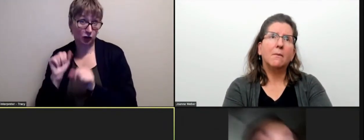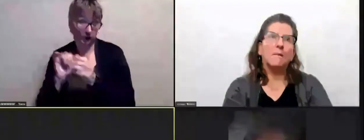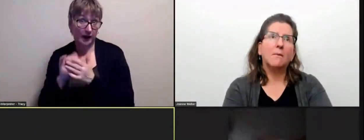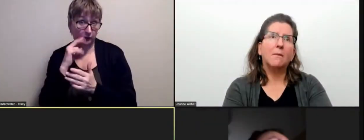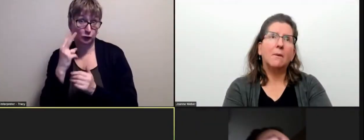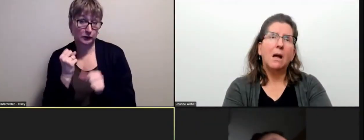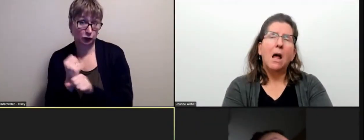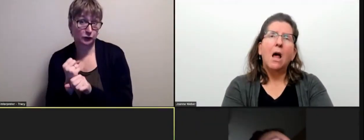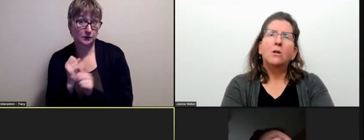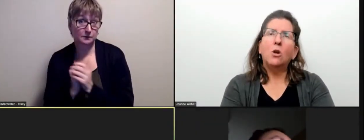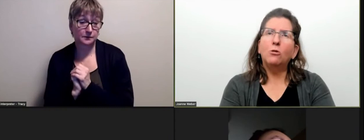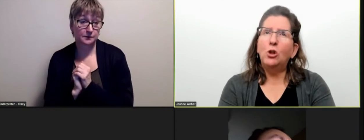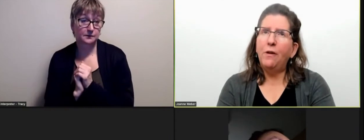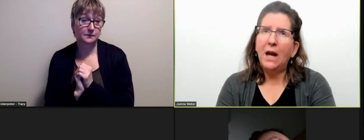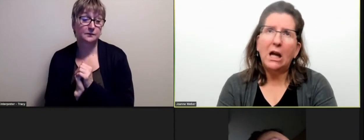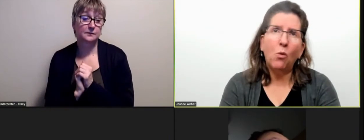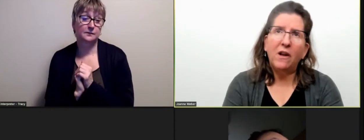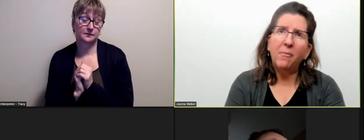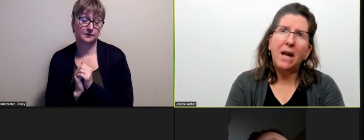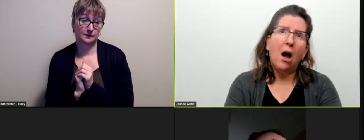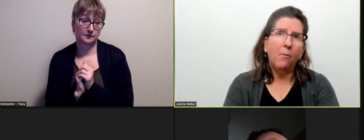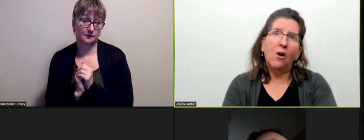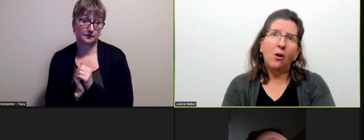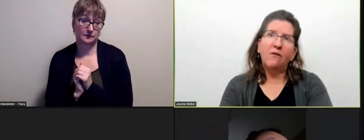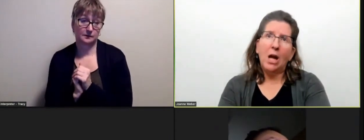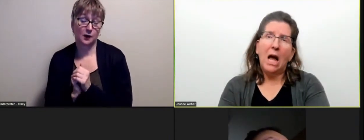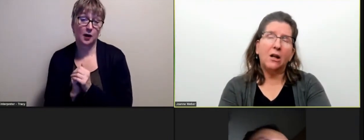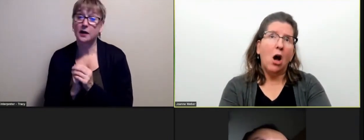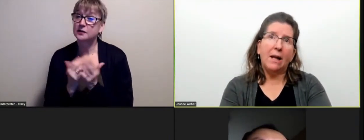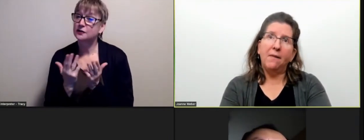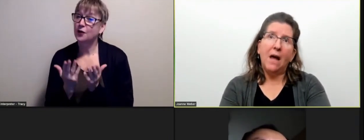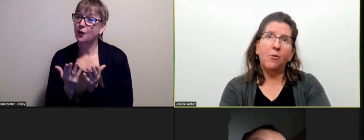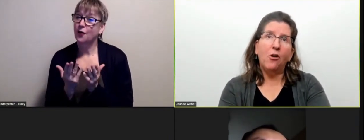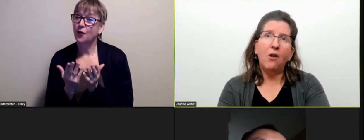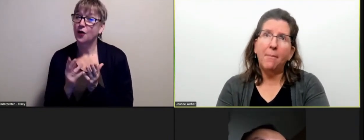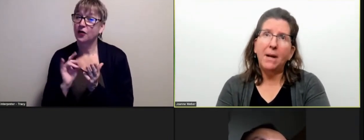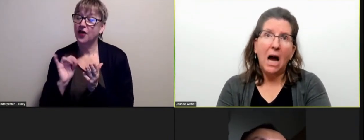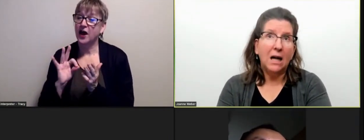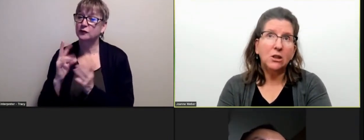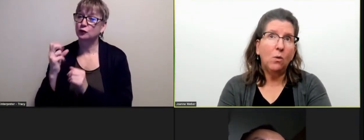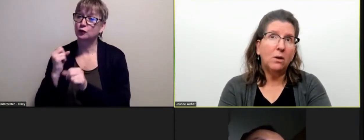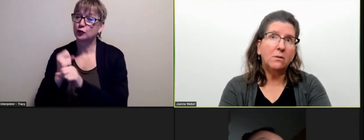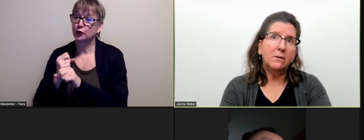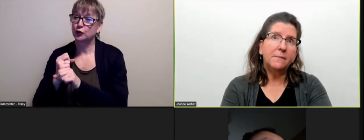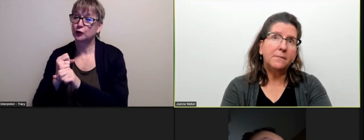Dr. Weber: So do you think it would have been helpful if you have gotten that program in high school?